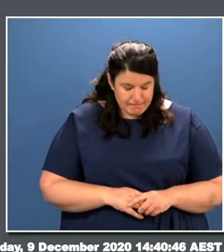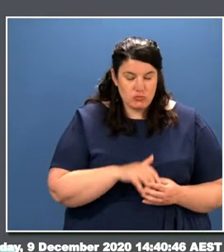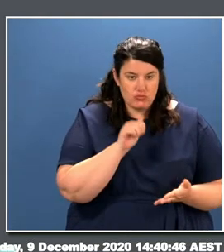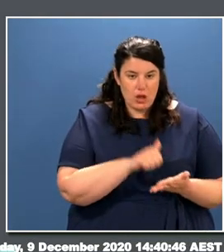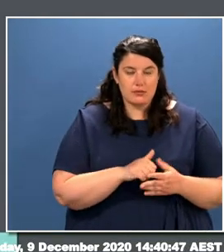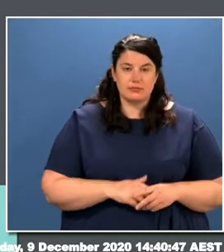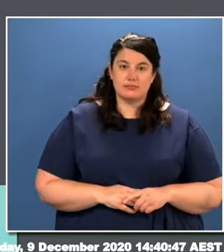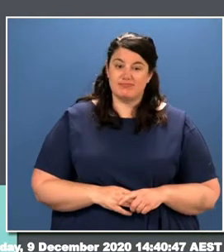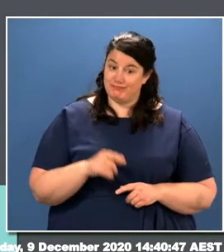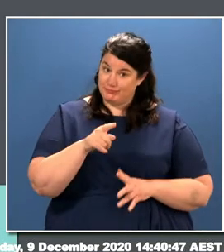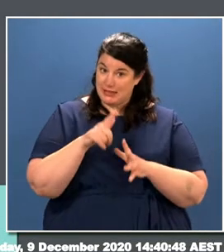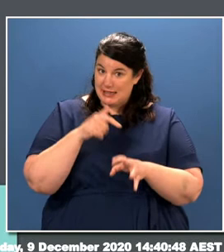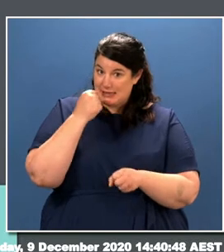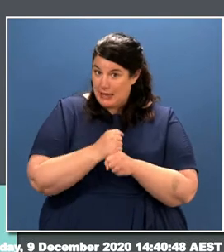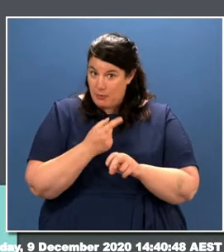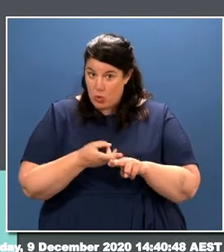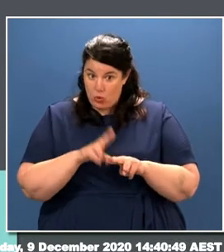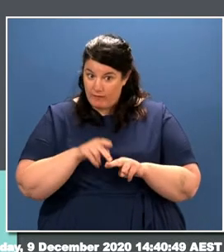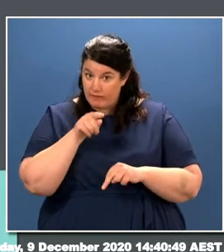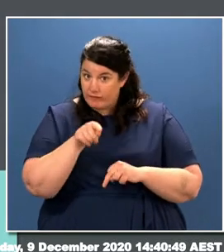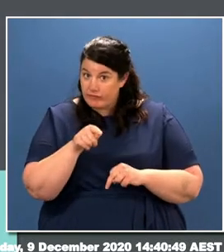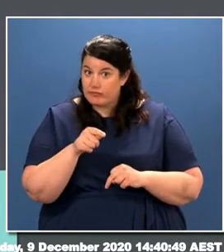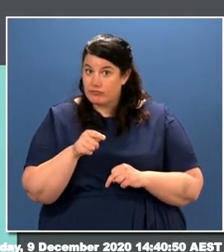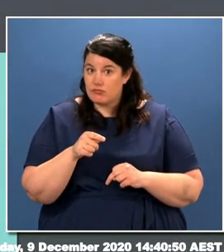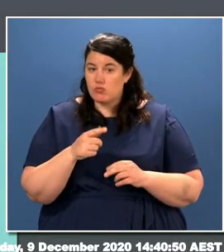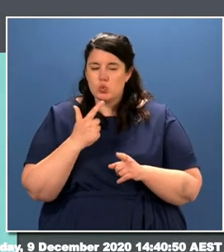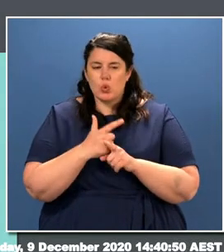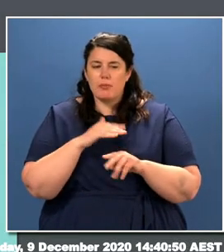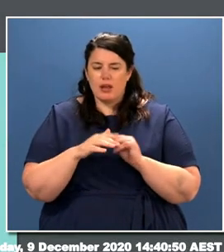And this is an example of that particular, so in relation to index